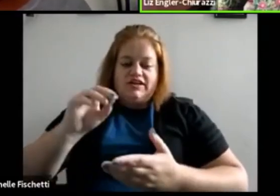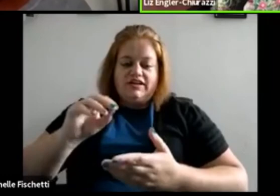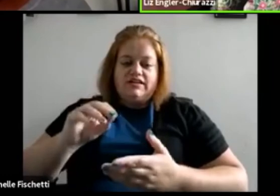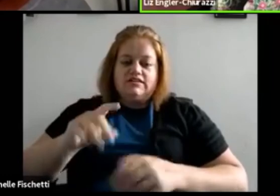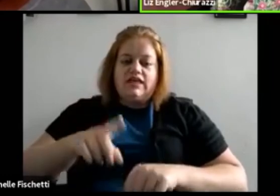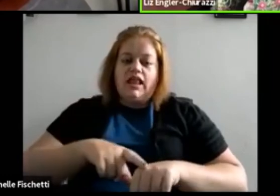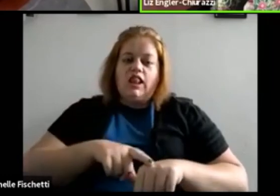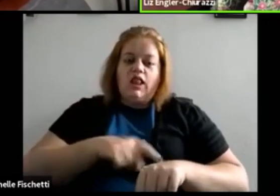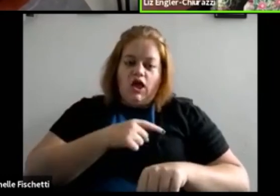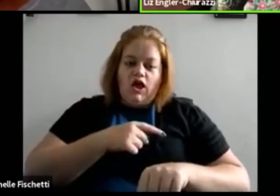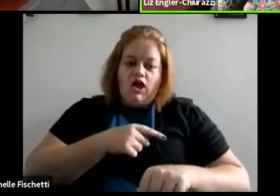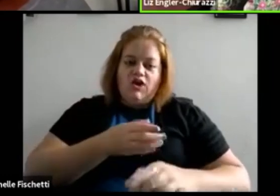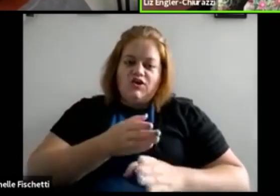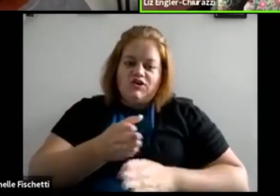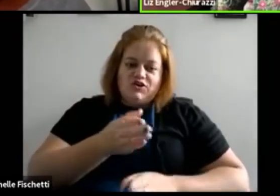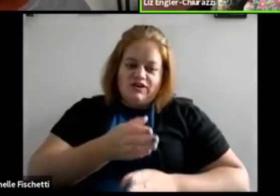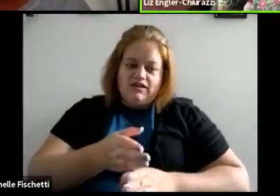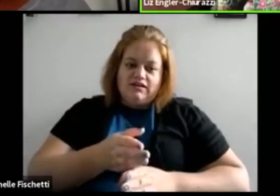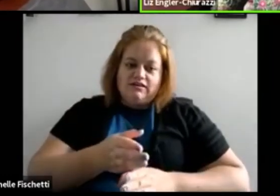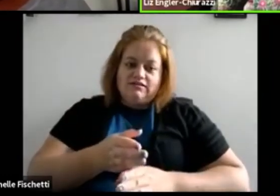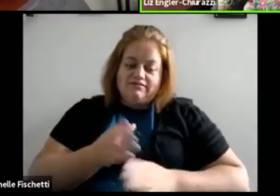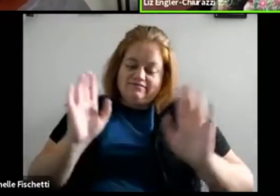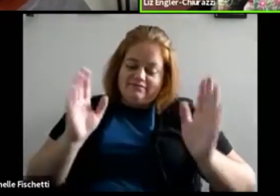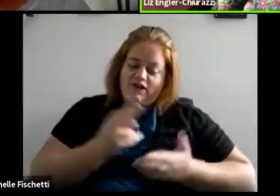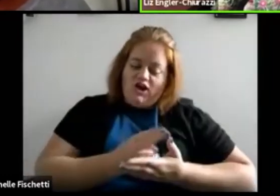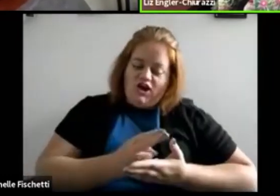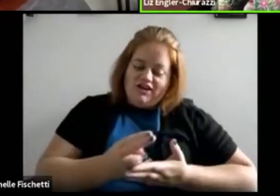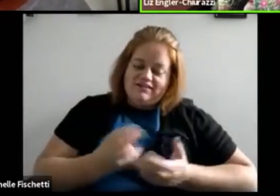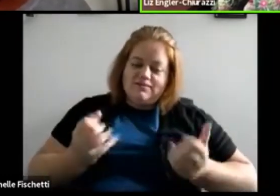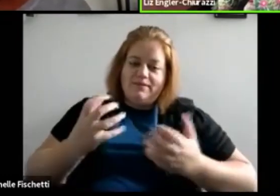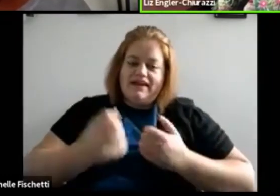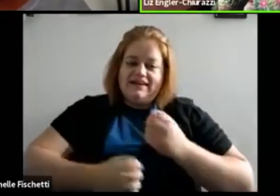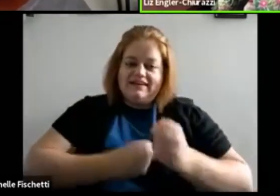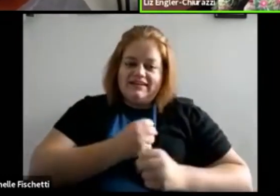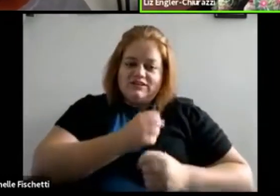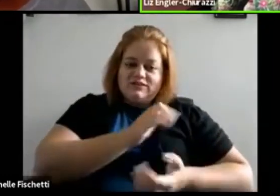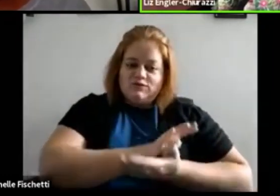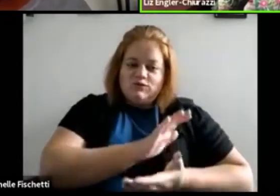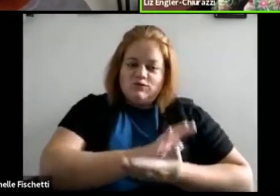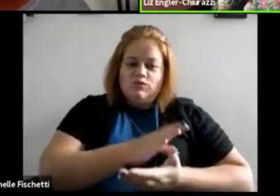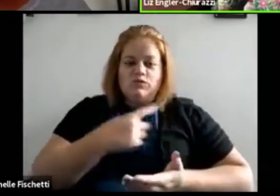would be very real that it takes many years of school, we joke that I